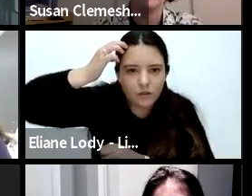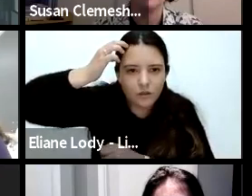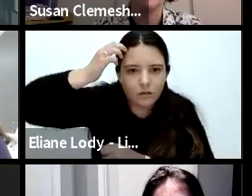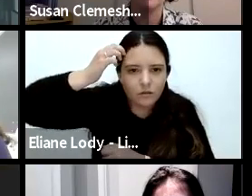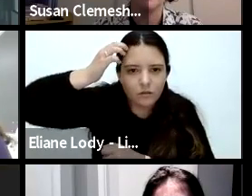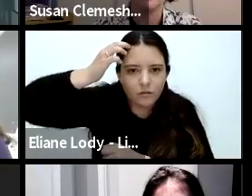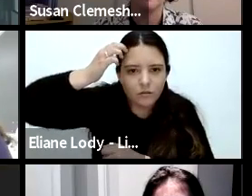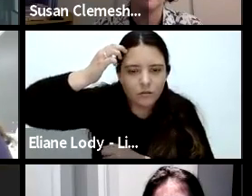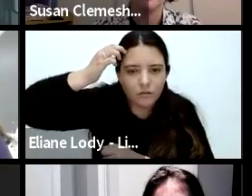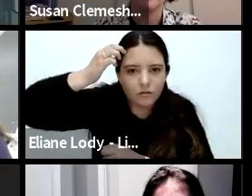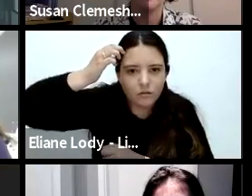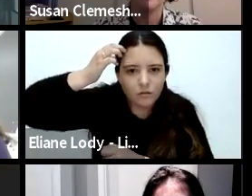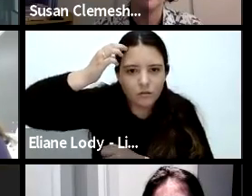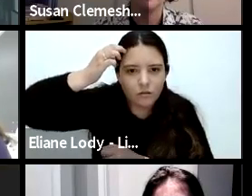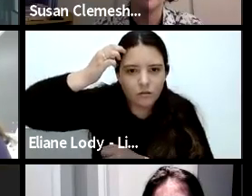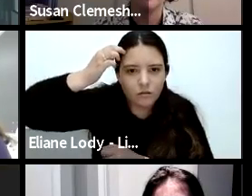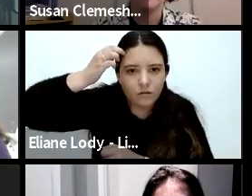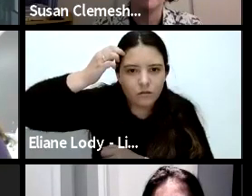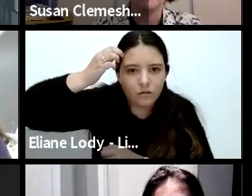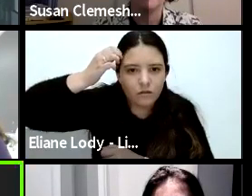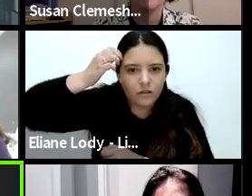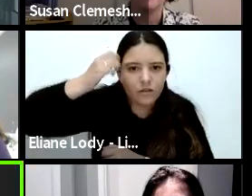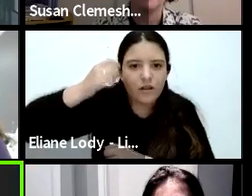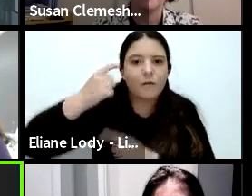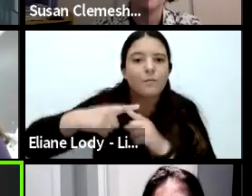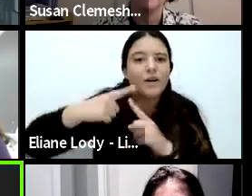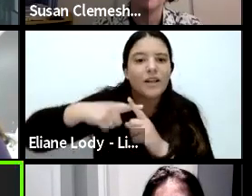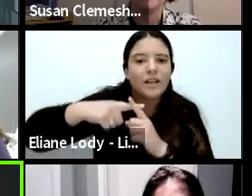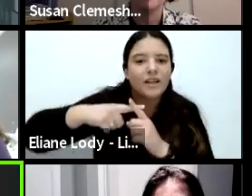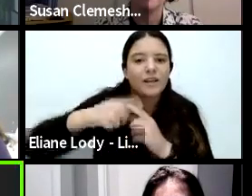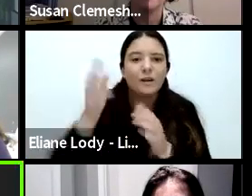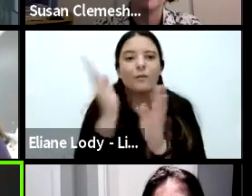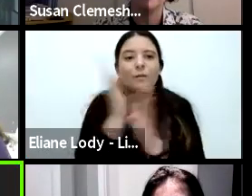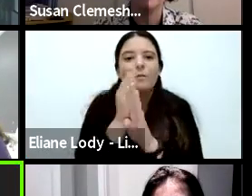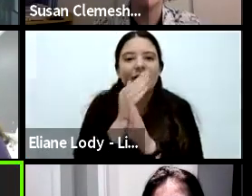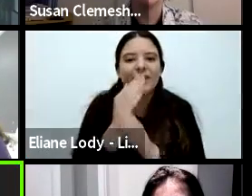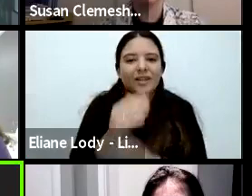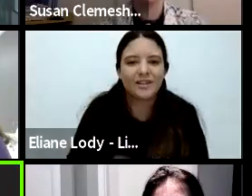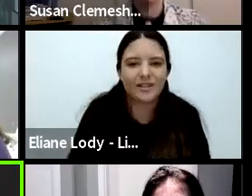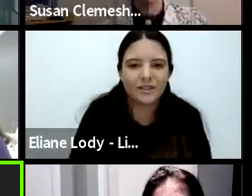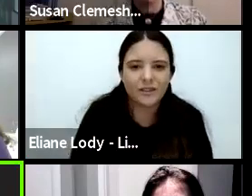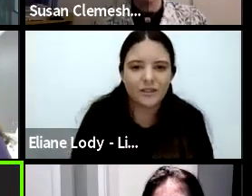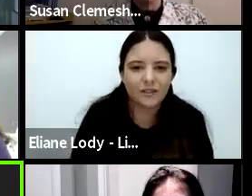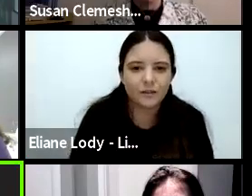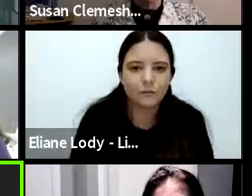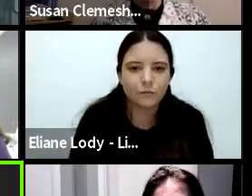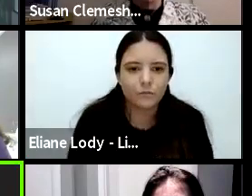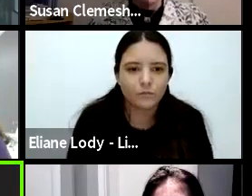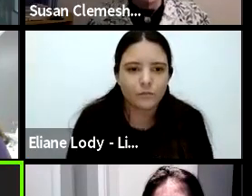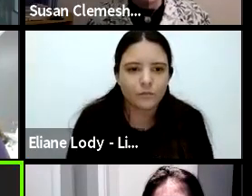up. up, at MoMA, and then also.